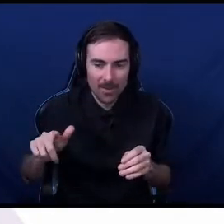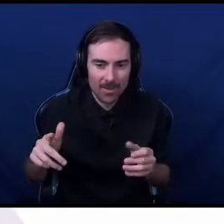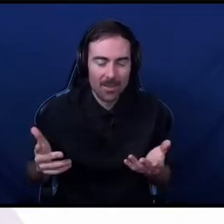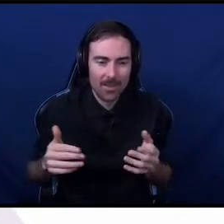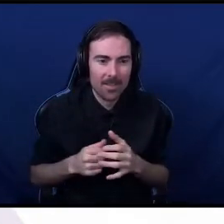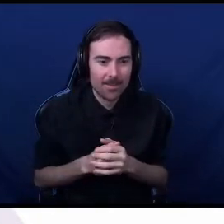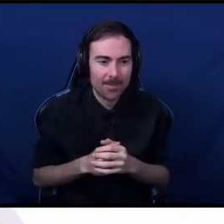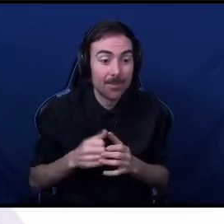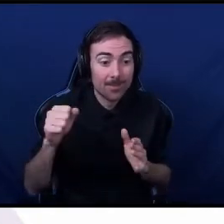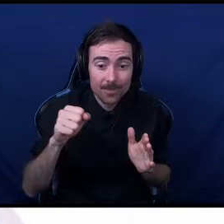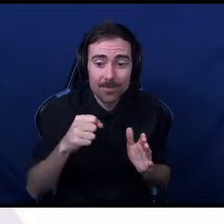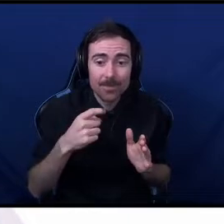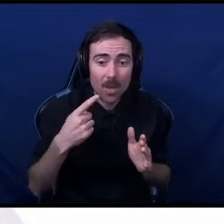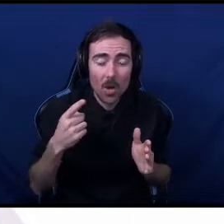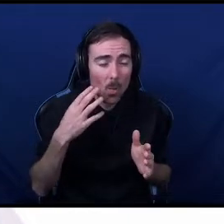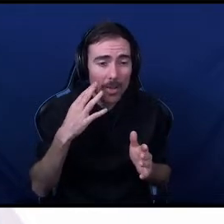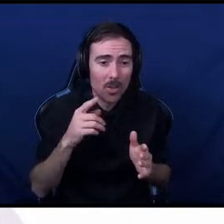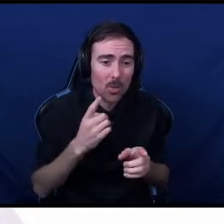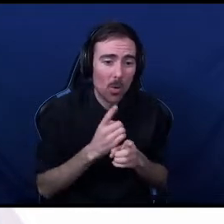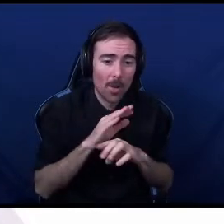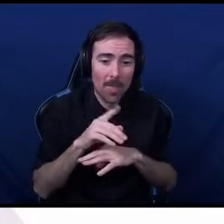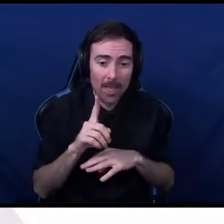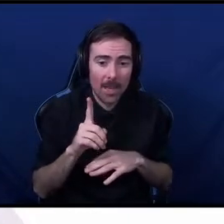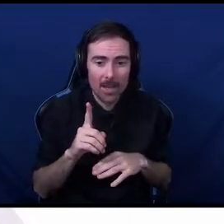about that, right, and what's been left on the table, right.